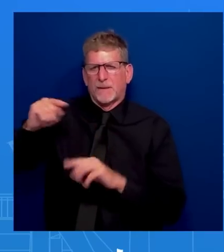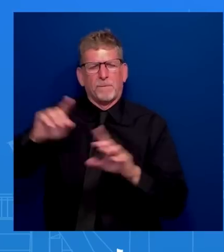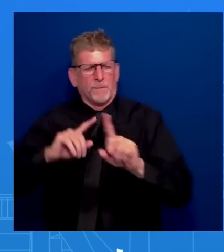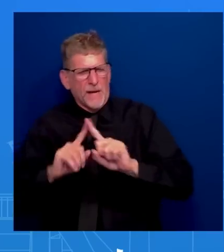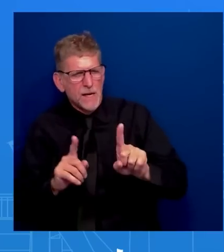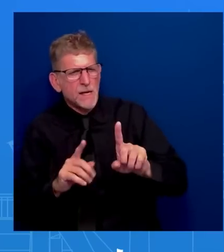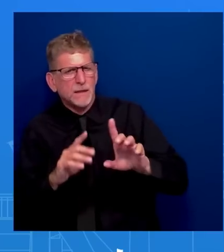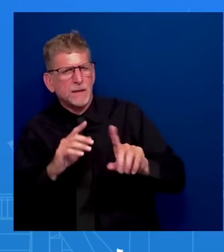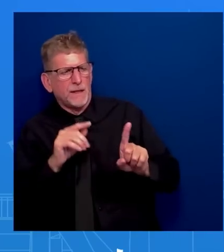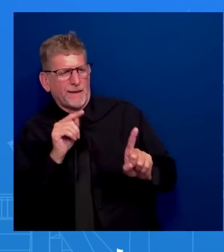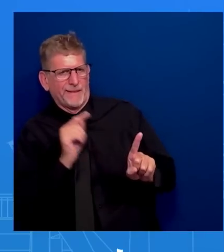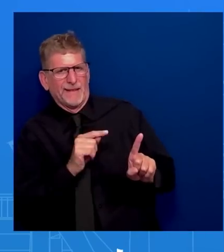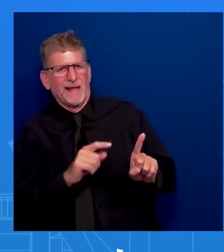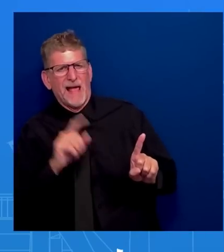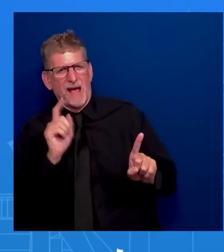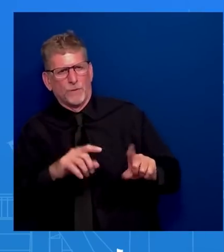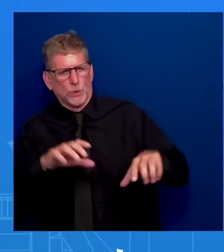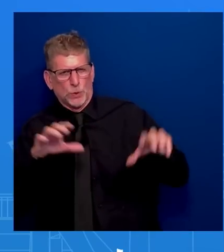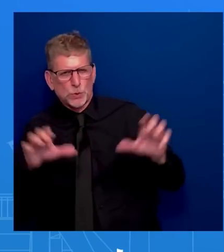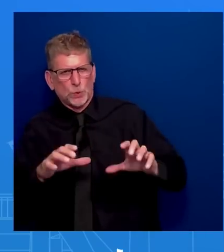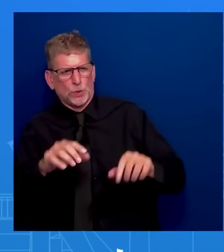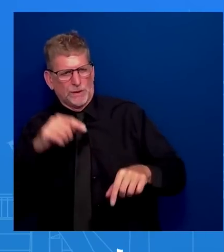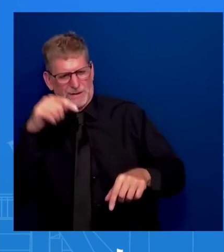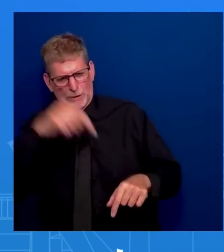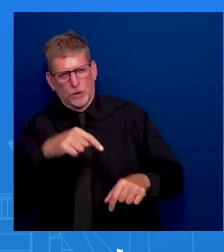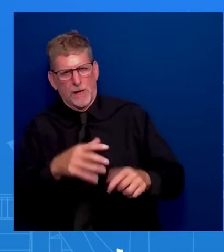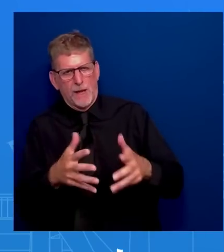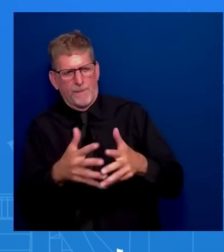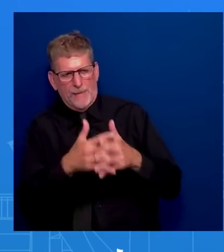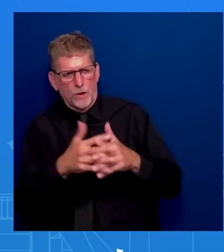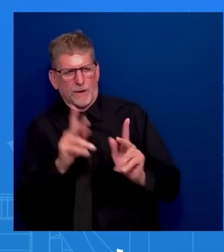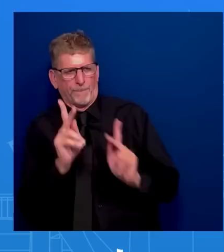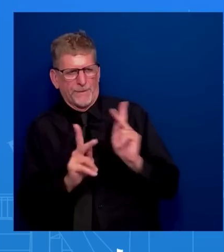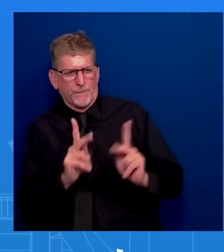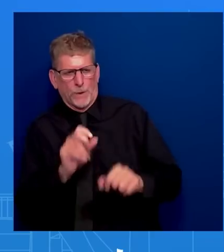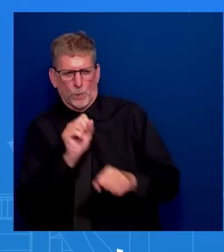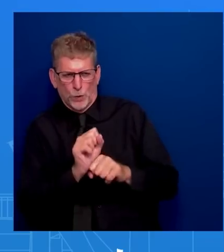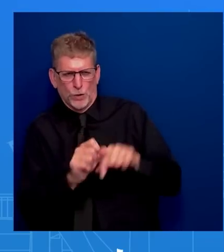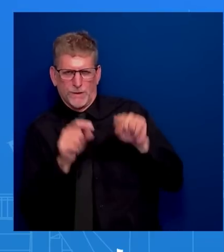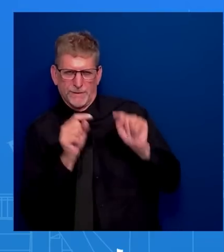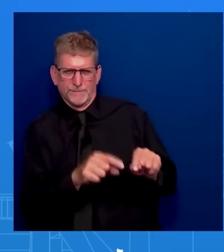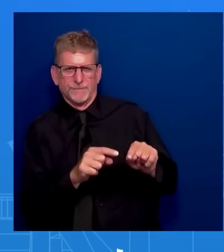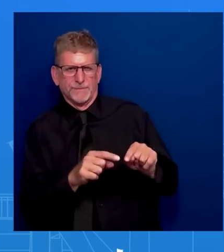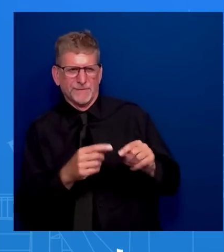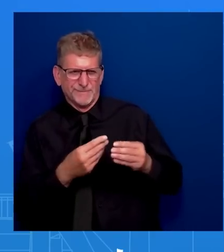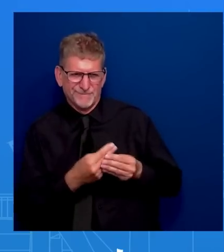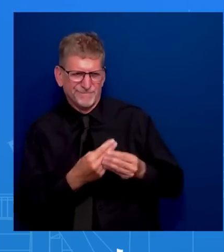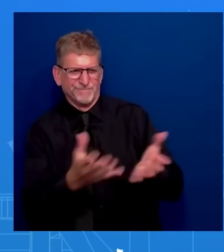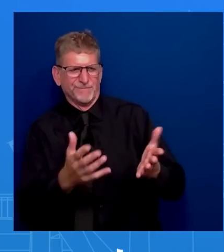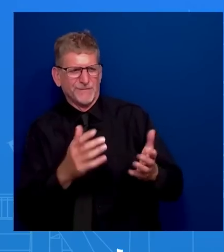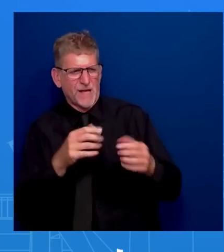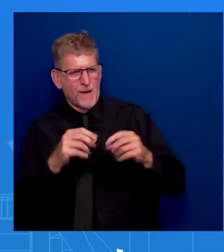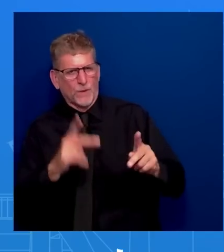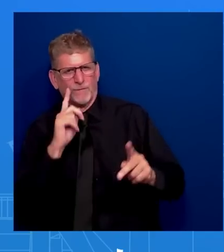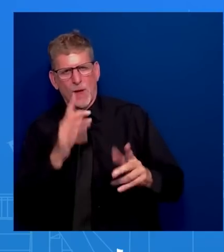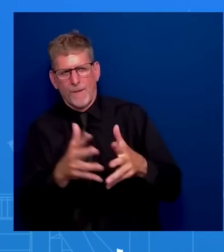We have to make sure that we are delivering for the American people. And that's what this shows. It's going to create jobs.